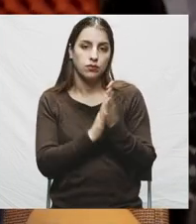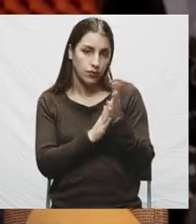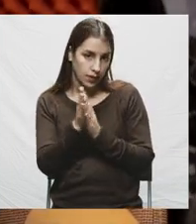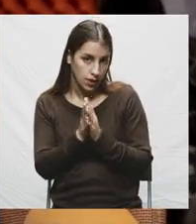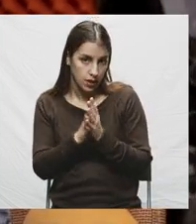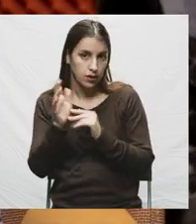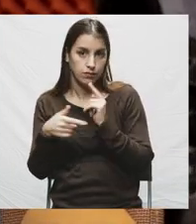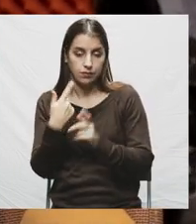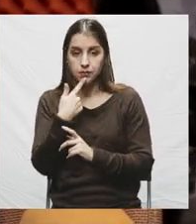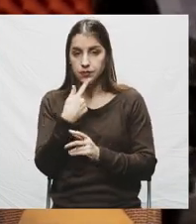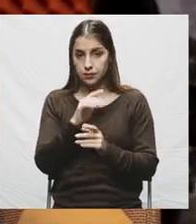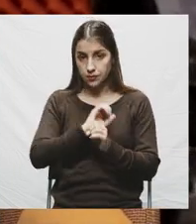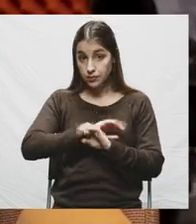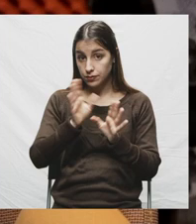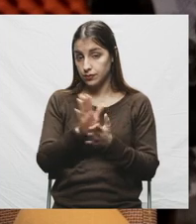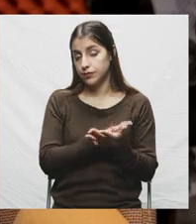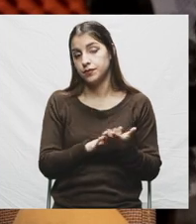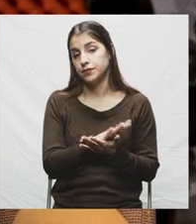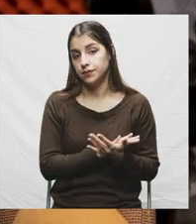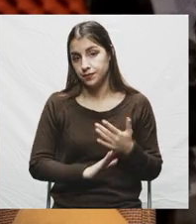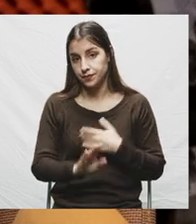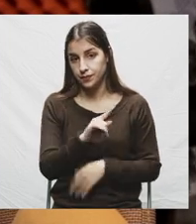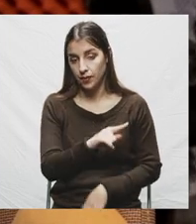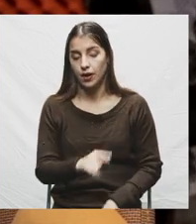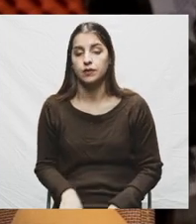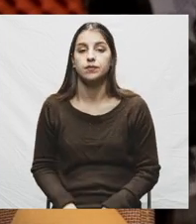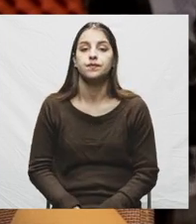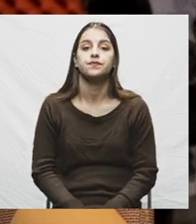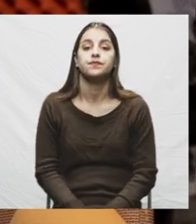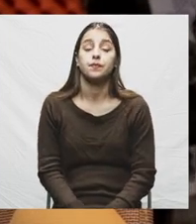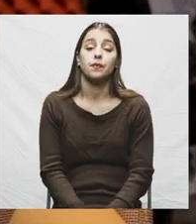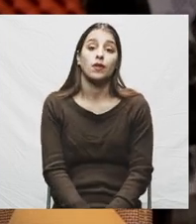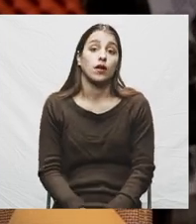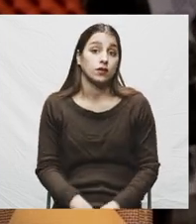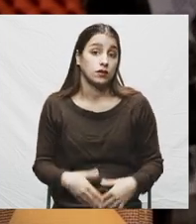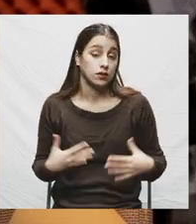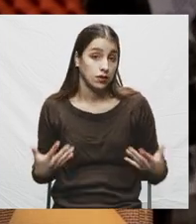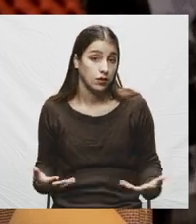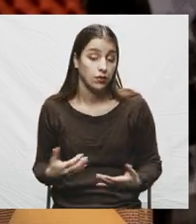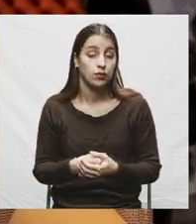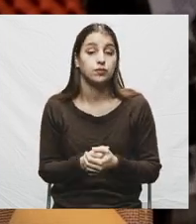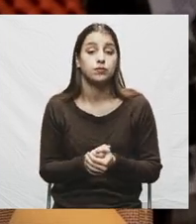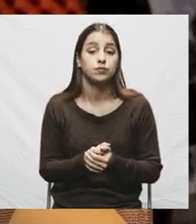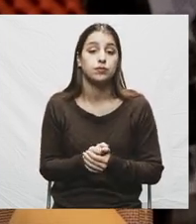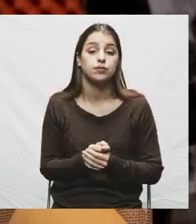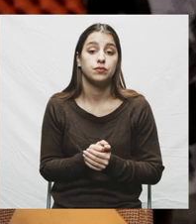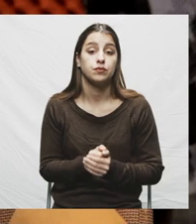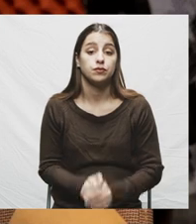internalize the roots of the scene, of what was the essence of it. And so, I, in those...